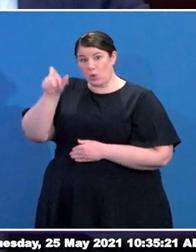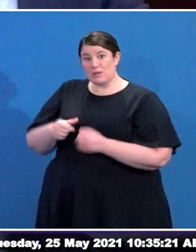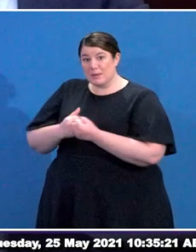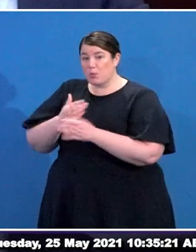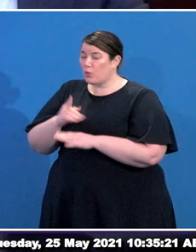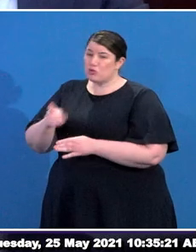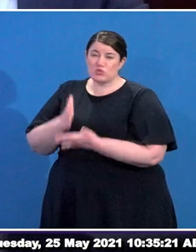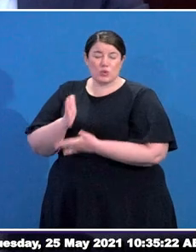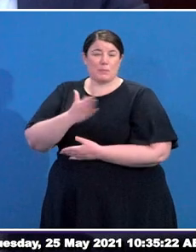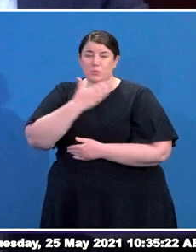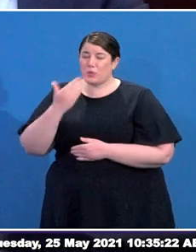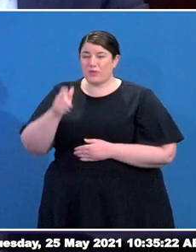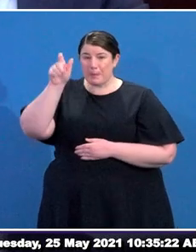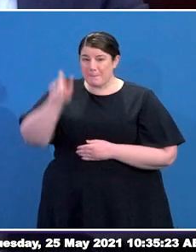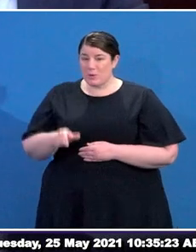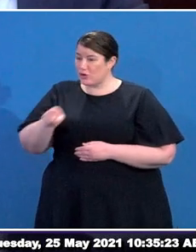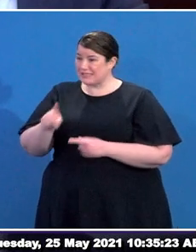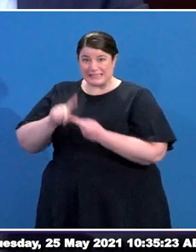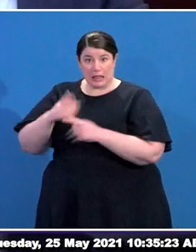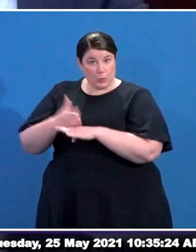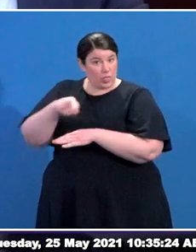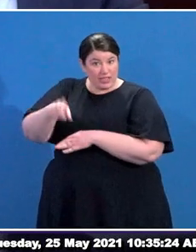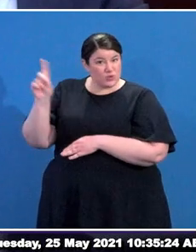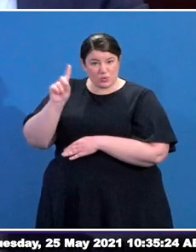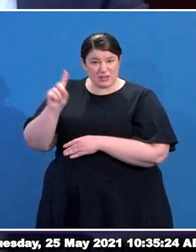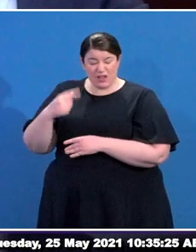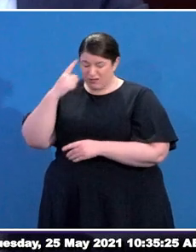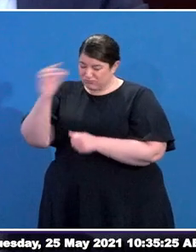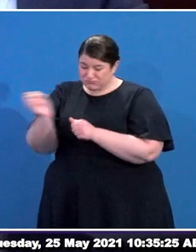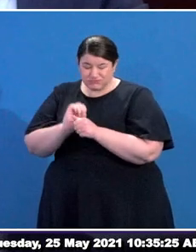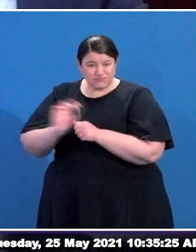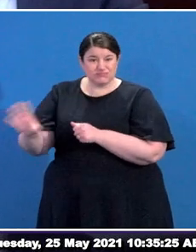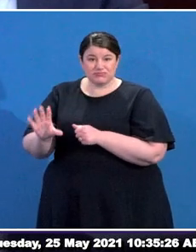who I think is fantastic and I know that Melissa loves her dearly.